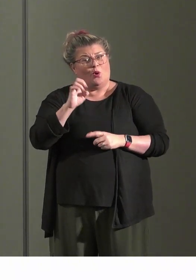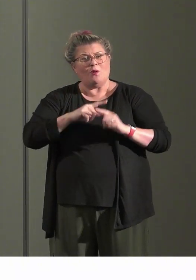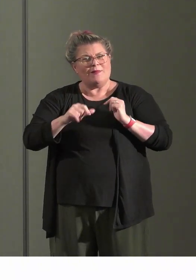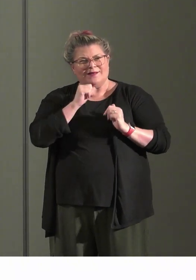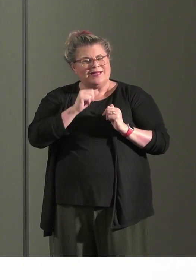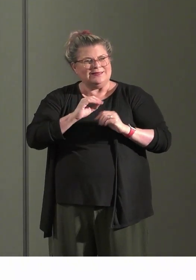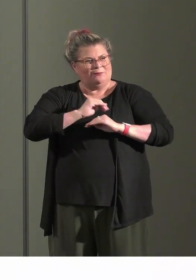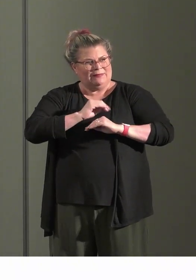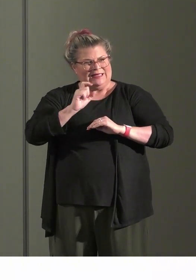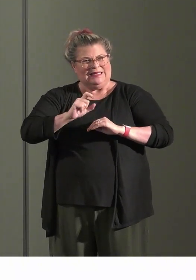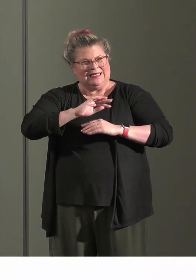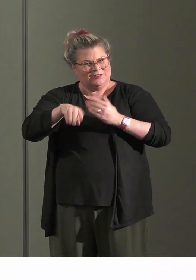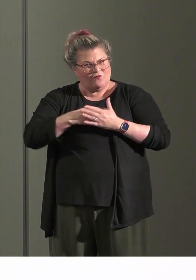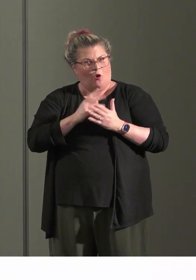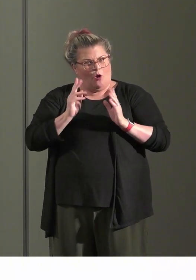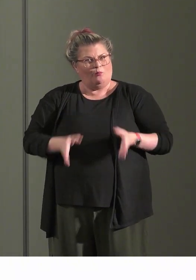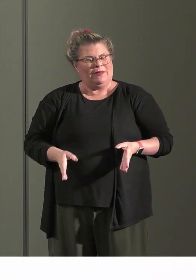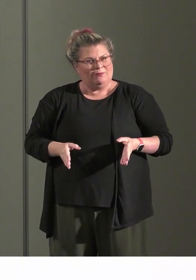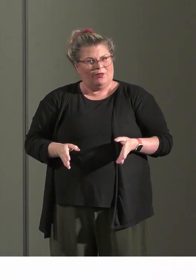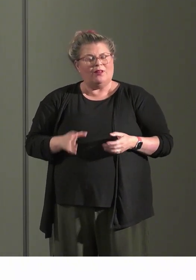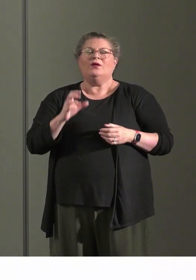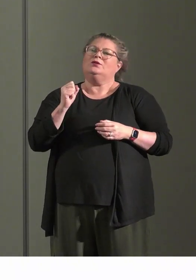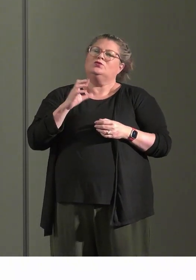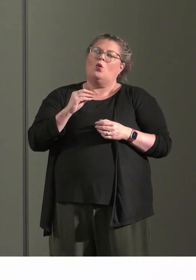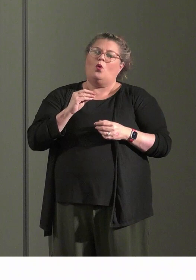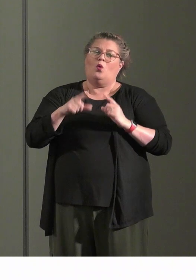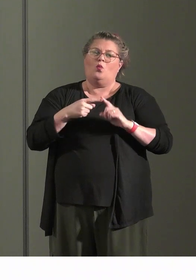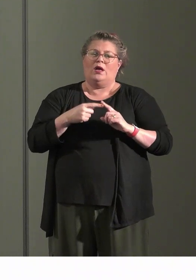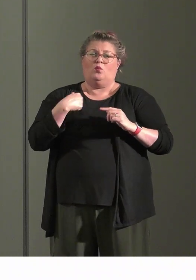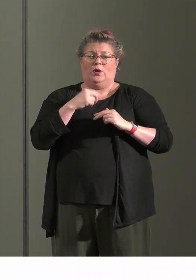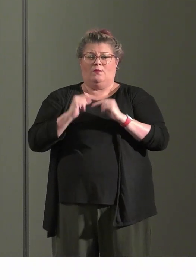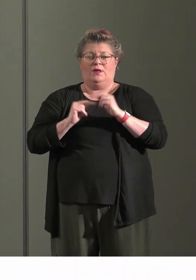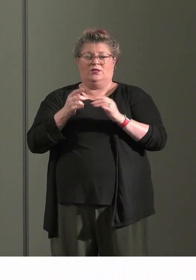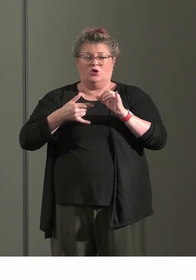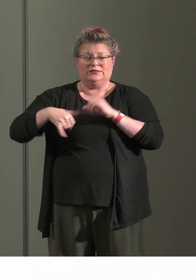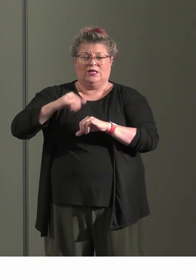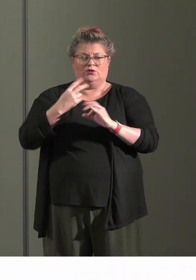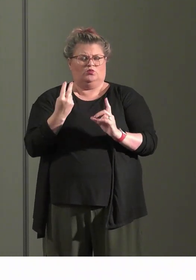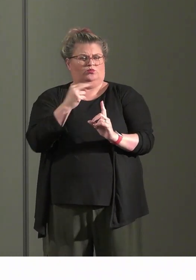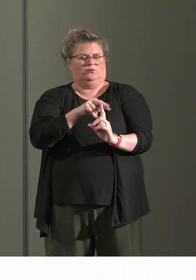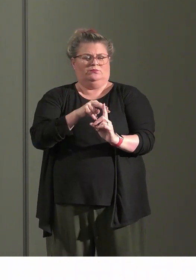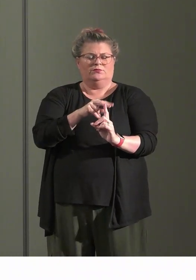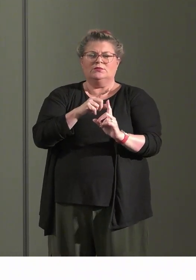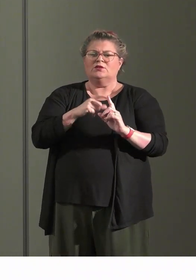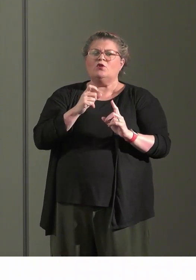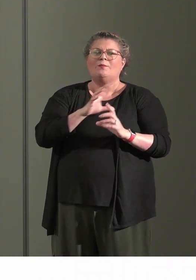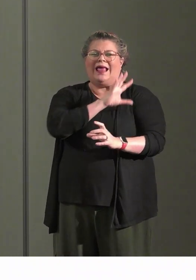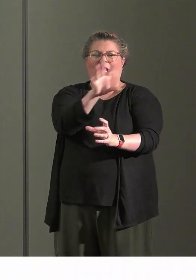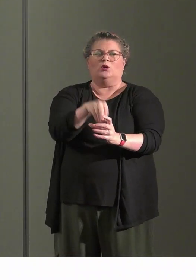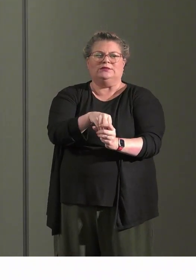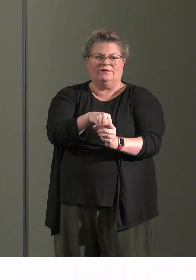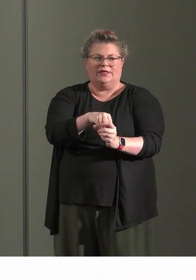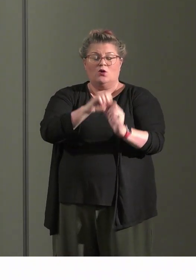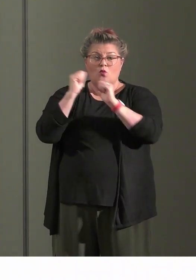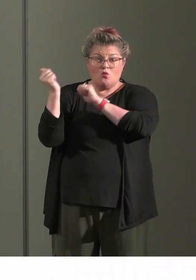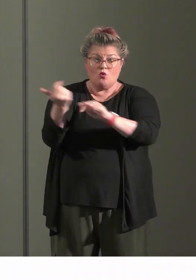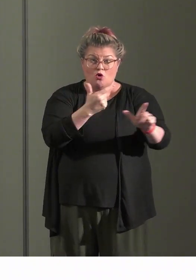all. We develop our standards we look at it from a perspective inclusivity everybody rather than